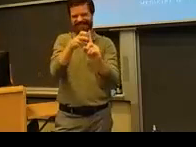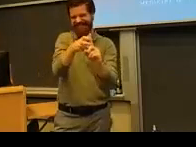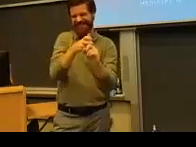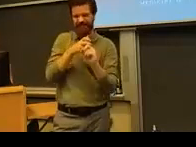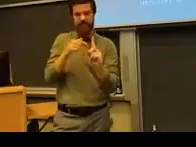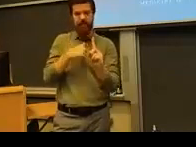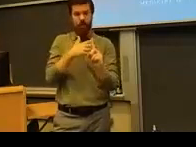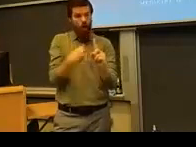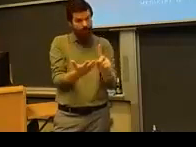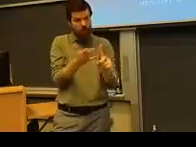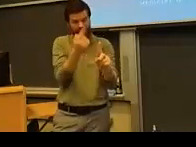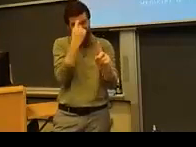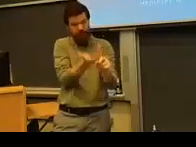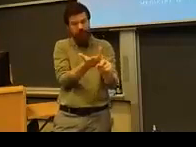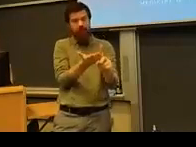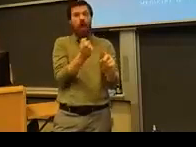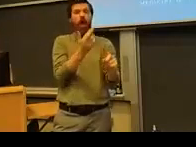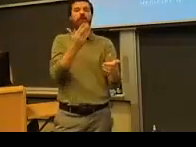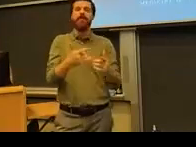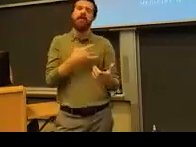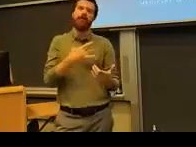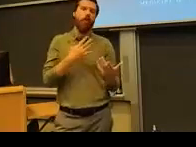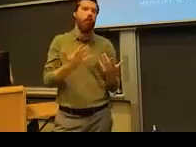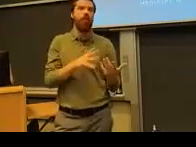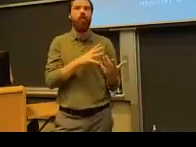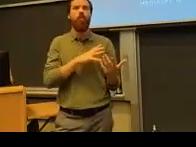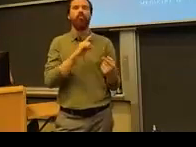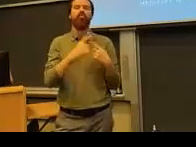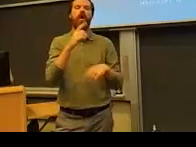offer for you what do you think or maybe they express to um one of the consult teams in the